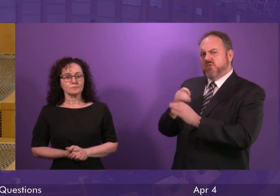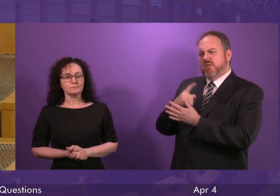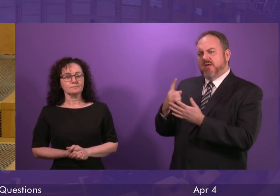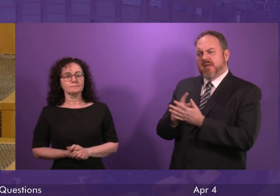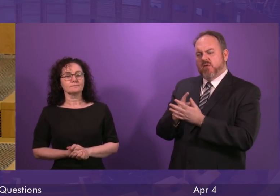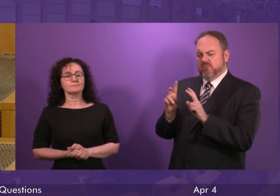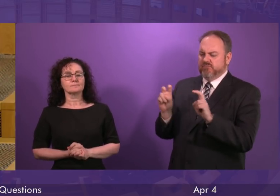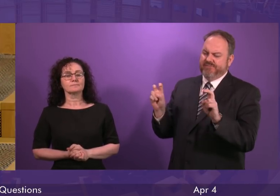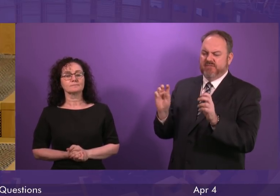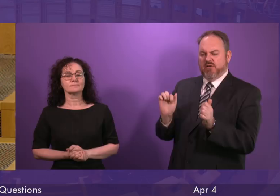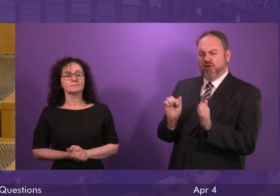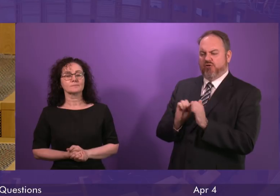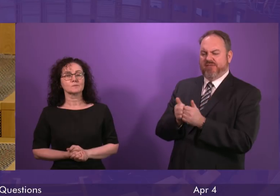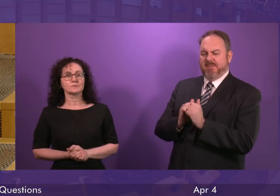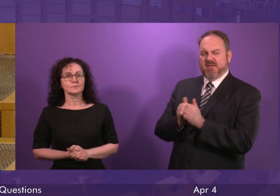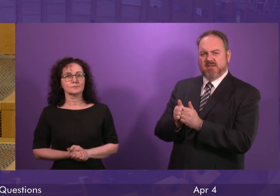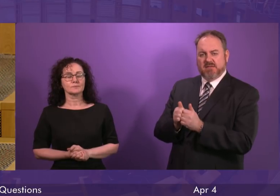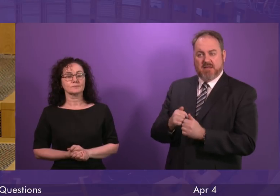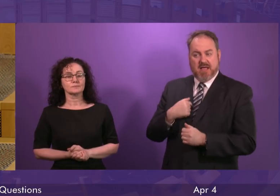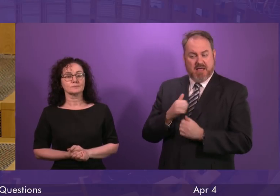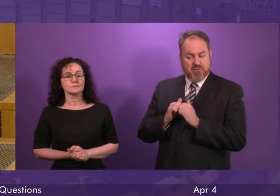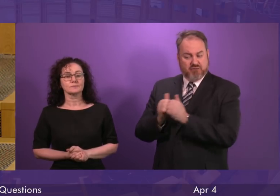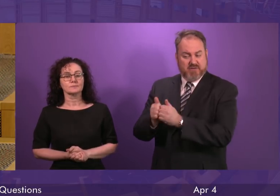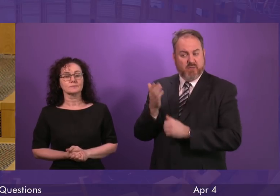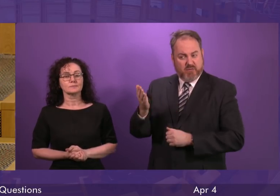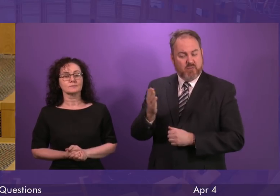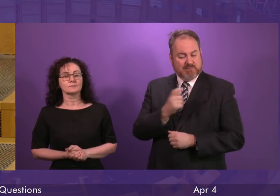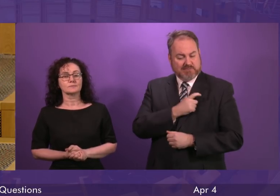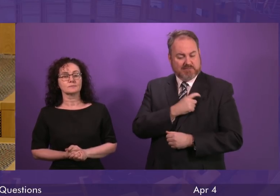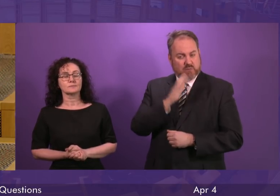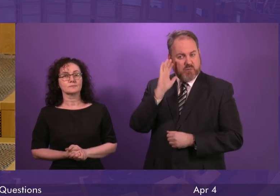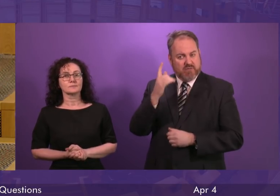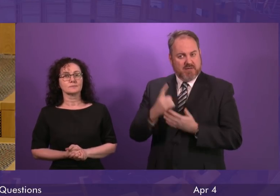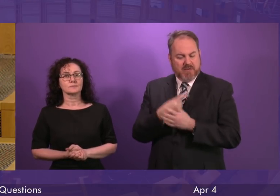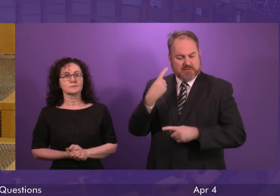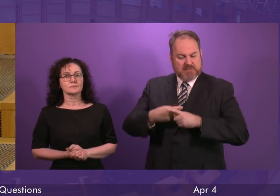agreement. I share the First Minister’s anxiety that there might be a hasty Brexit